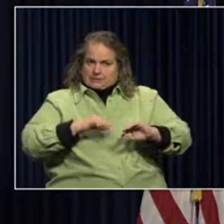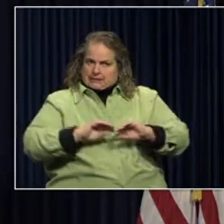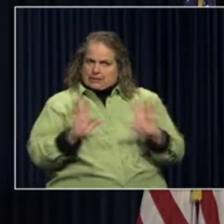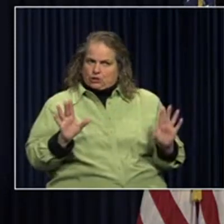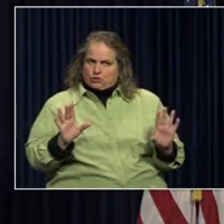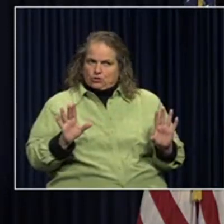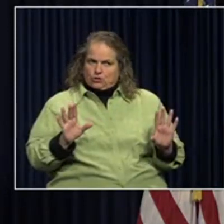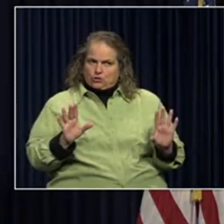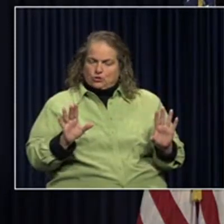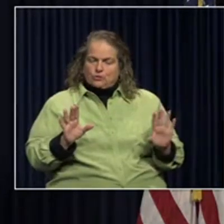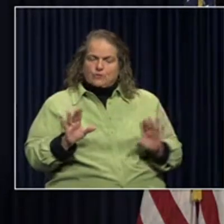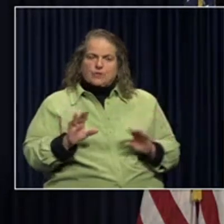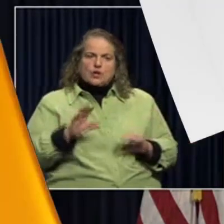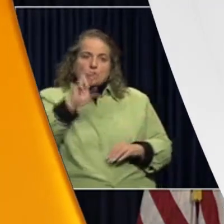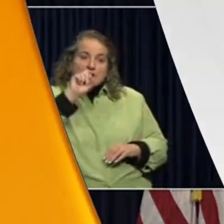CORONAVIRUS. STAYING IN KENTUCKY, SENATOR